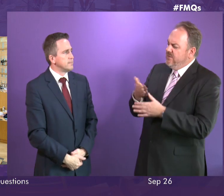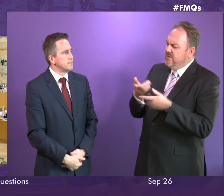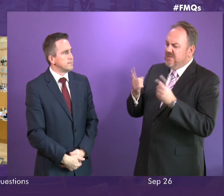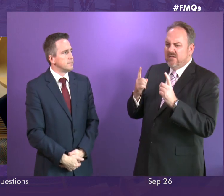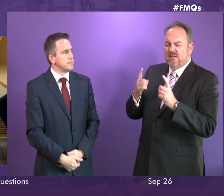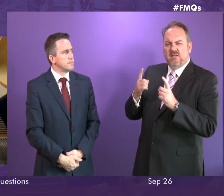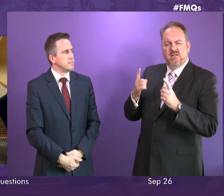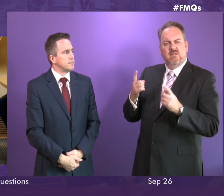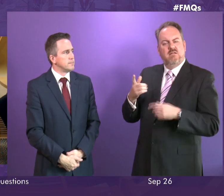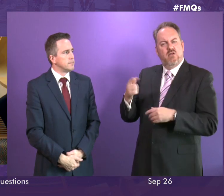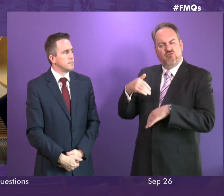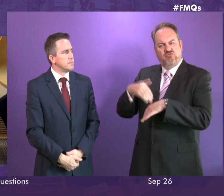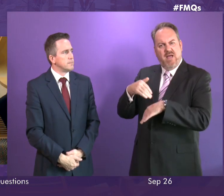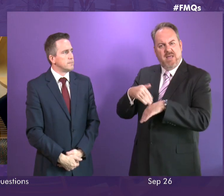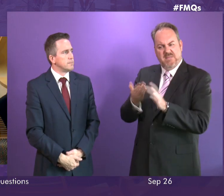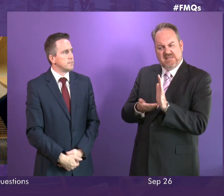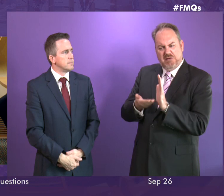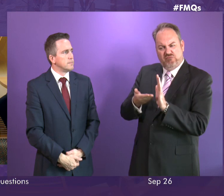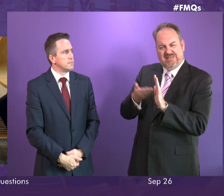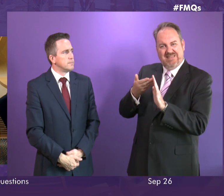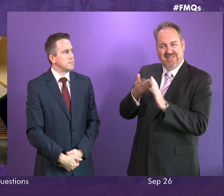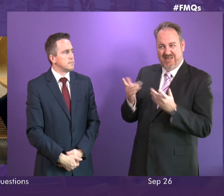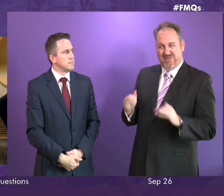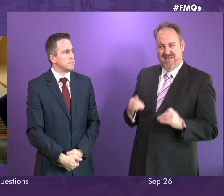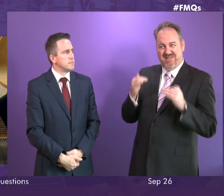Violent crime has been rising for four years in a row and is at the highest level since